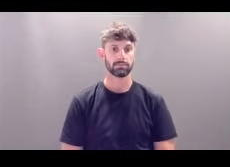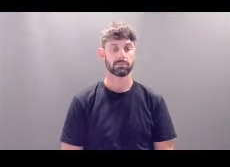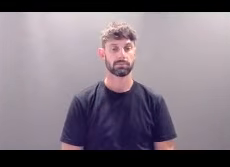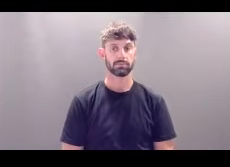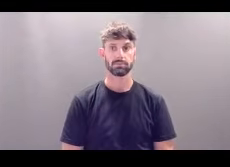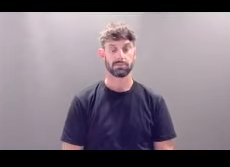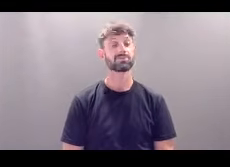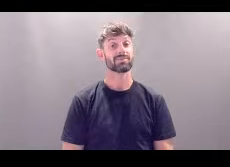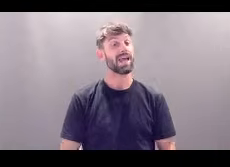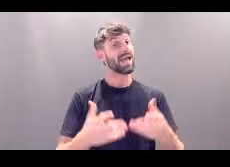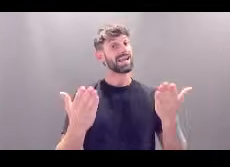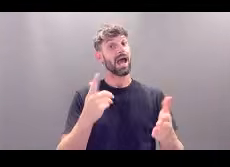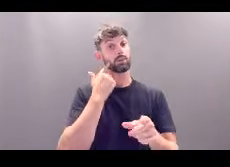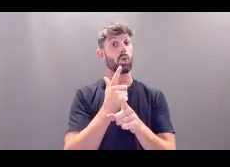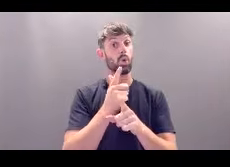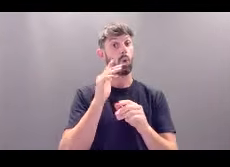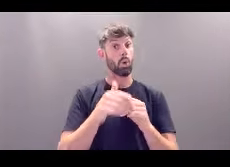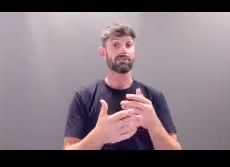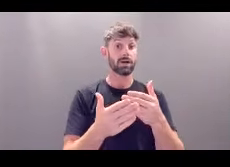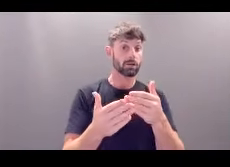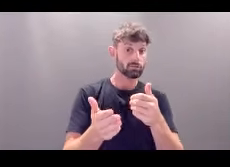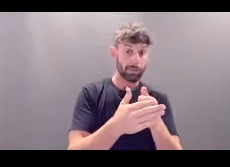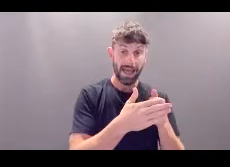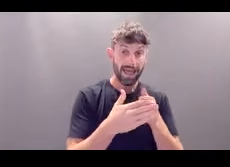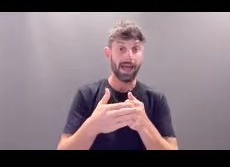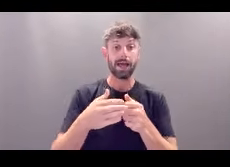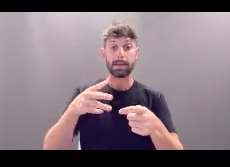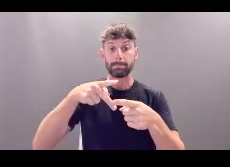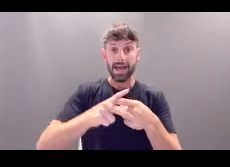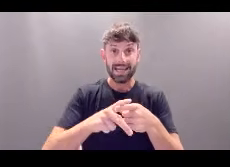Next, we will cover repairs, maintenance or replacement.